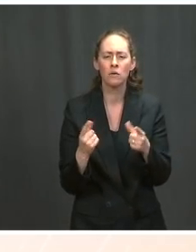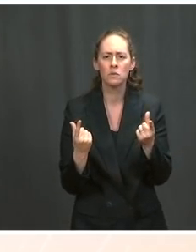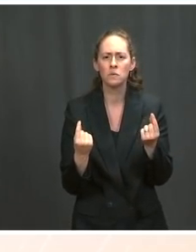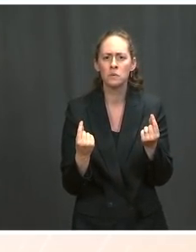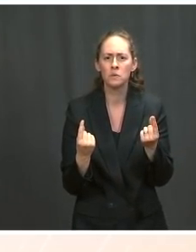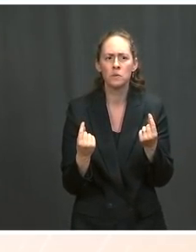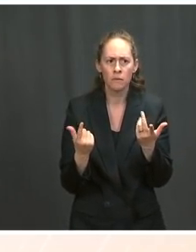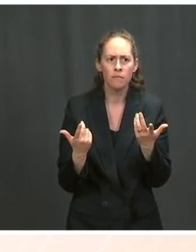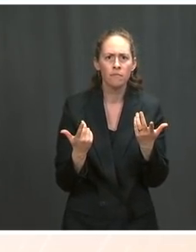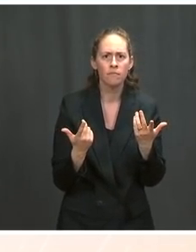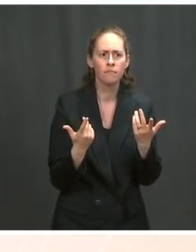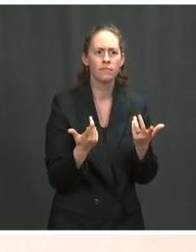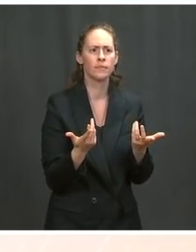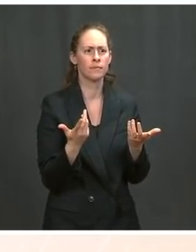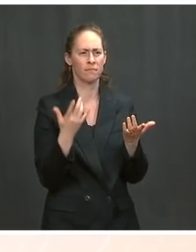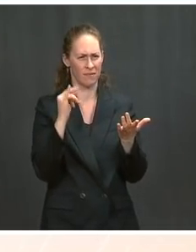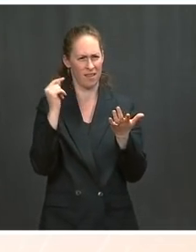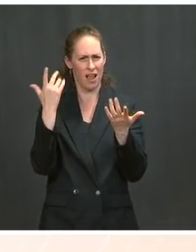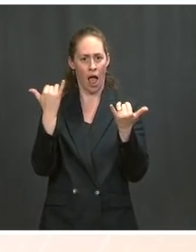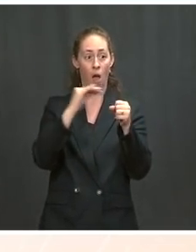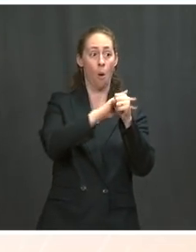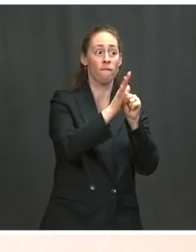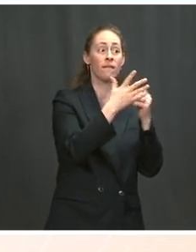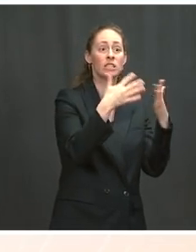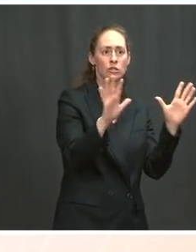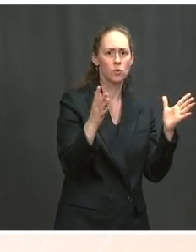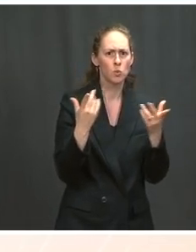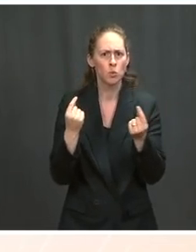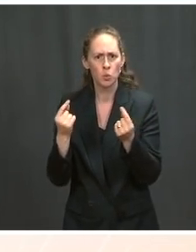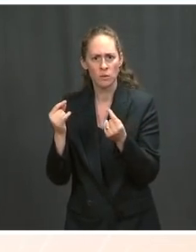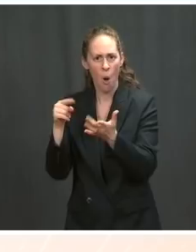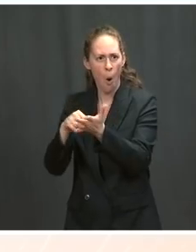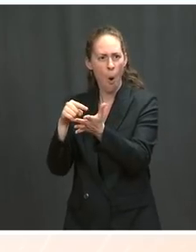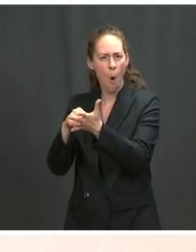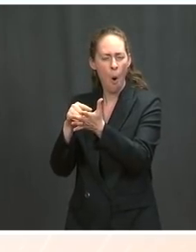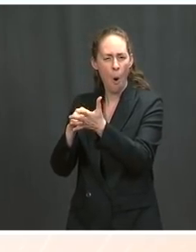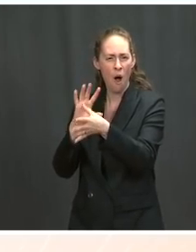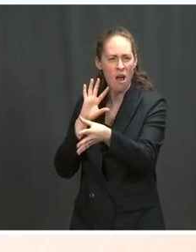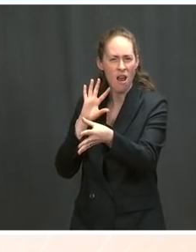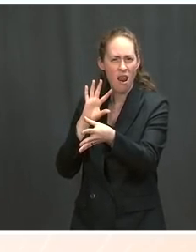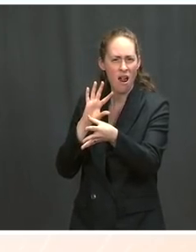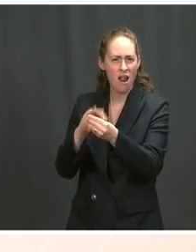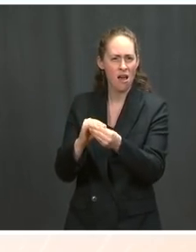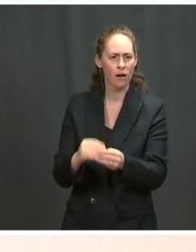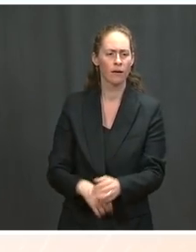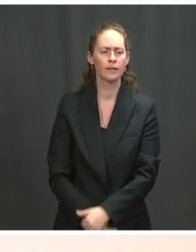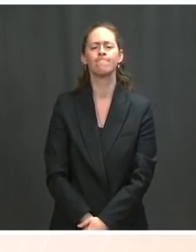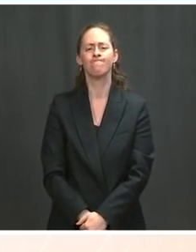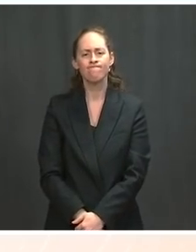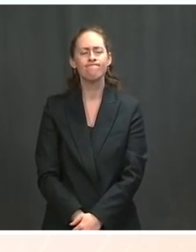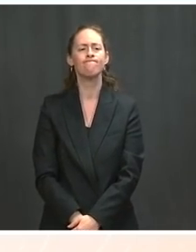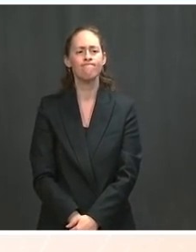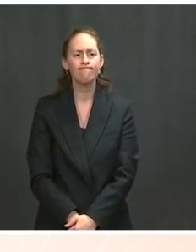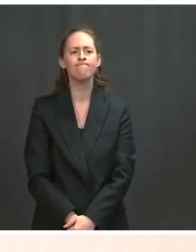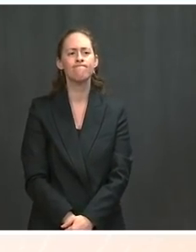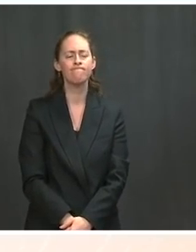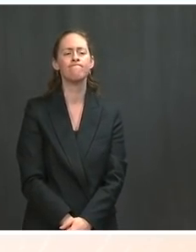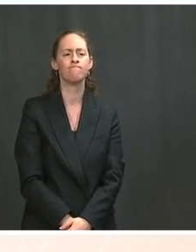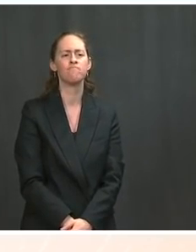I think we have a little bit more time before it expires, if I'm remembering correctly. And, certainly, there will be considerations made. But it's an -- it's a process